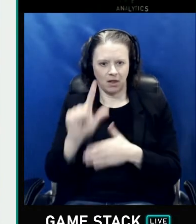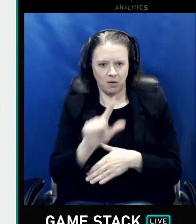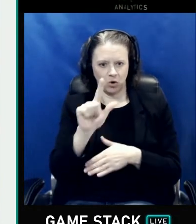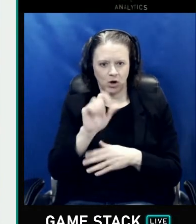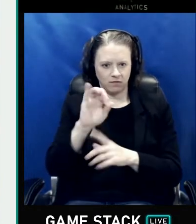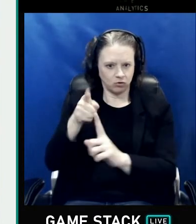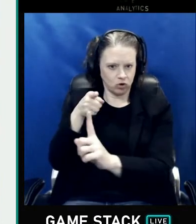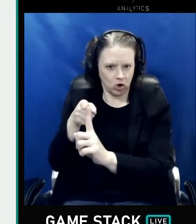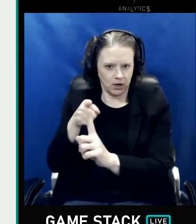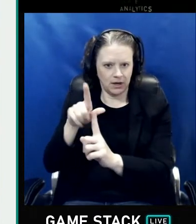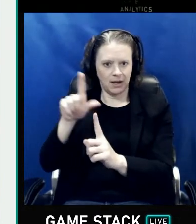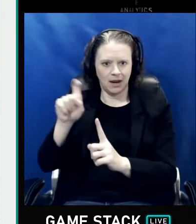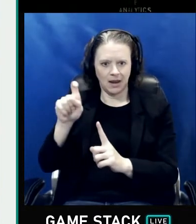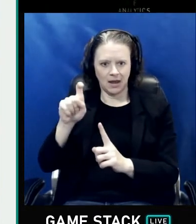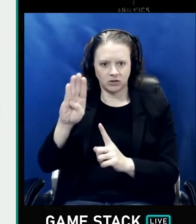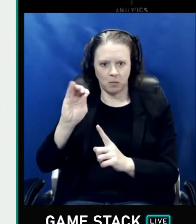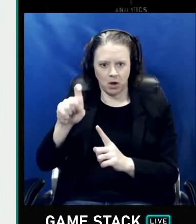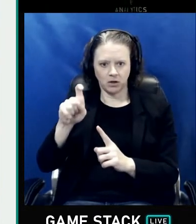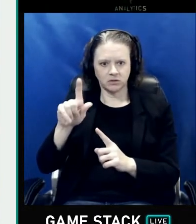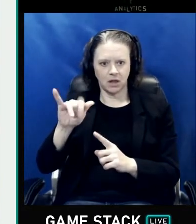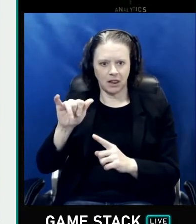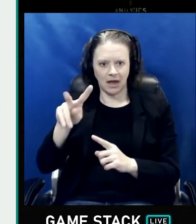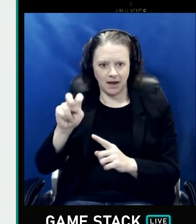It enables you to pass those Xbox requirements more easily.